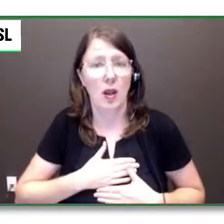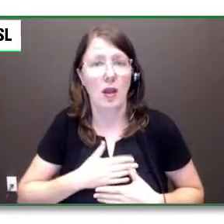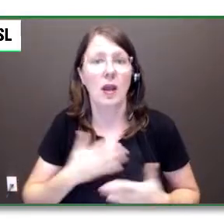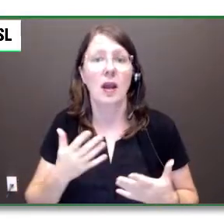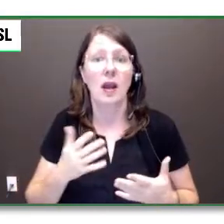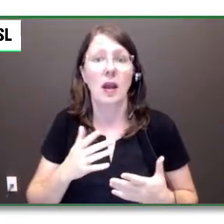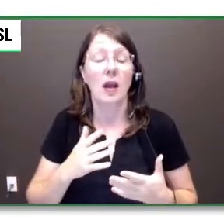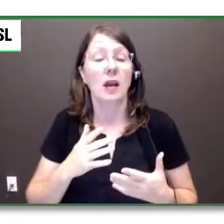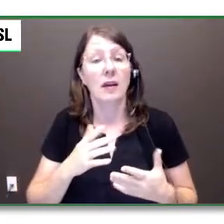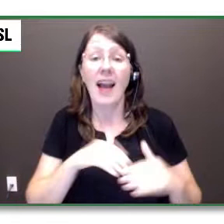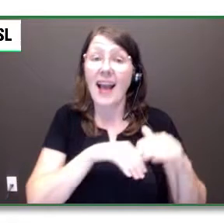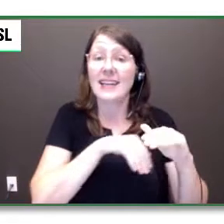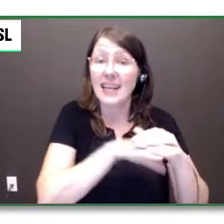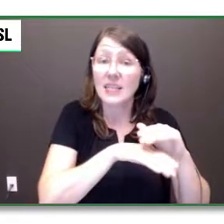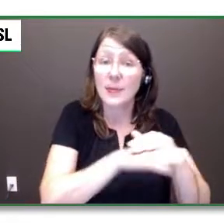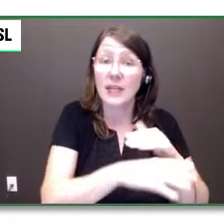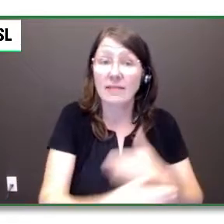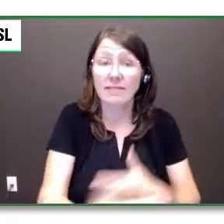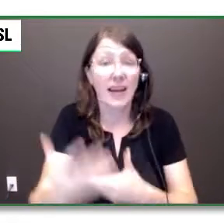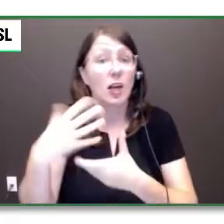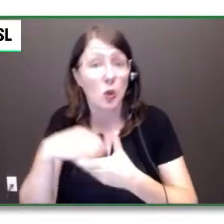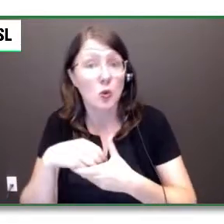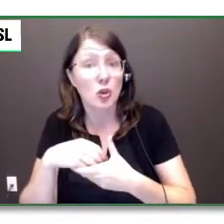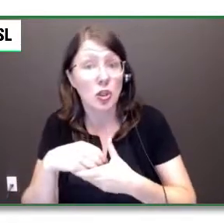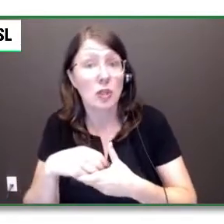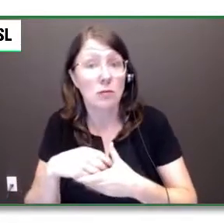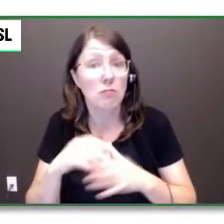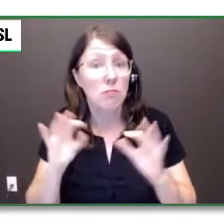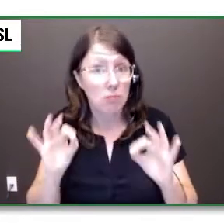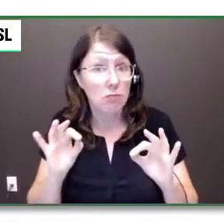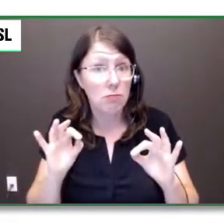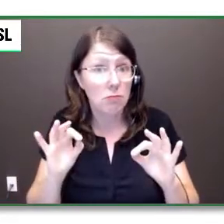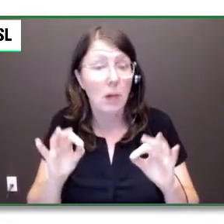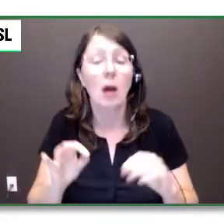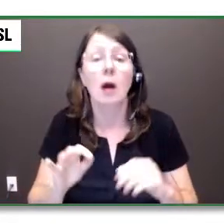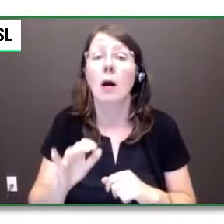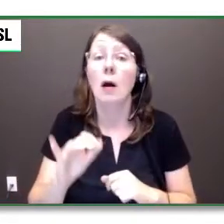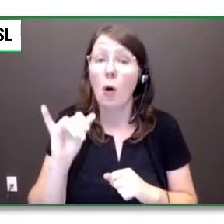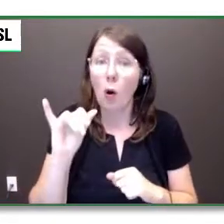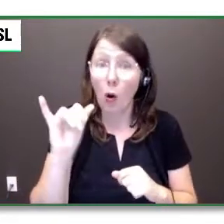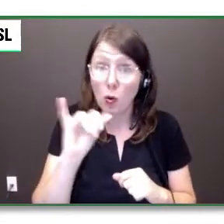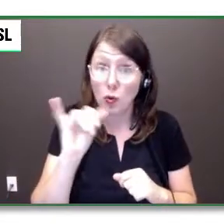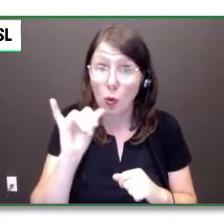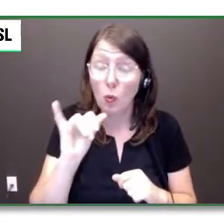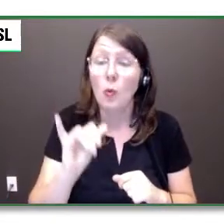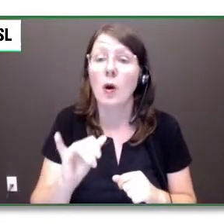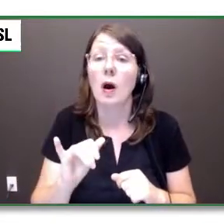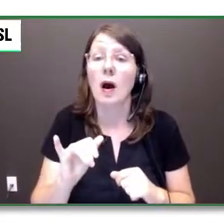you know how am I actually going to um get the the enjoyment that I want out